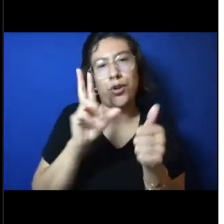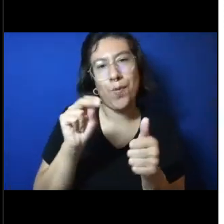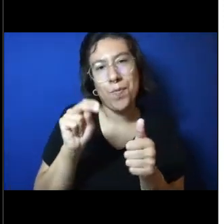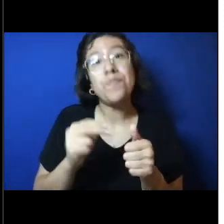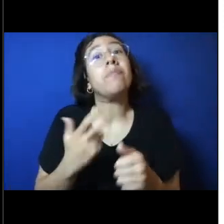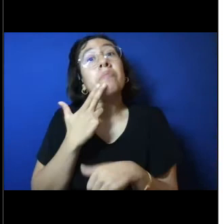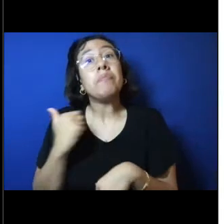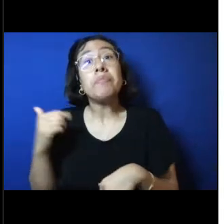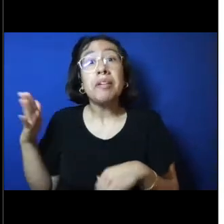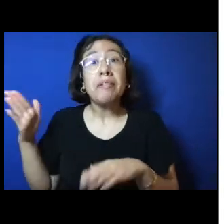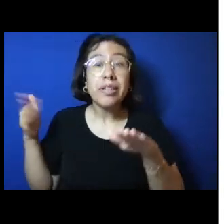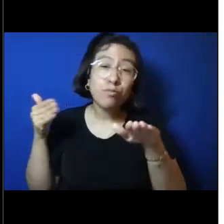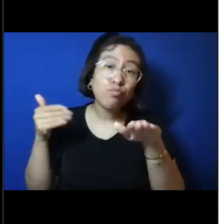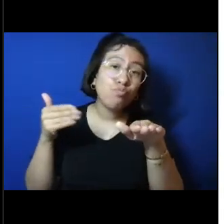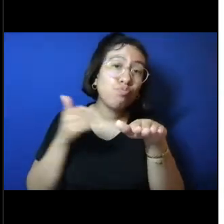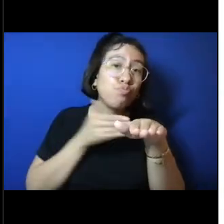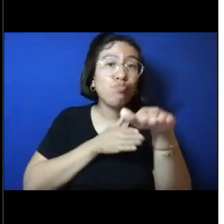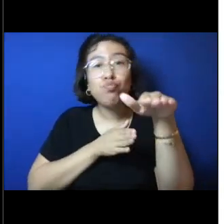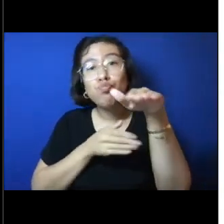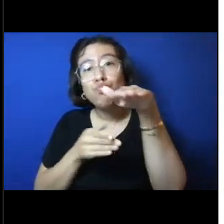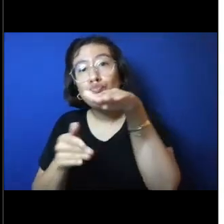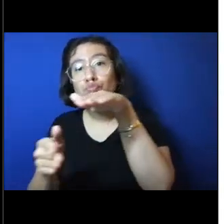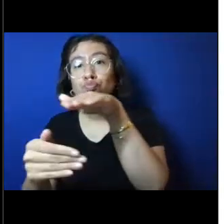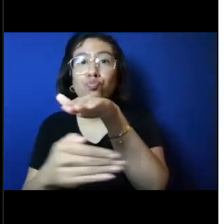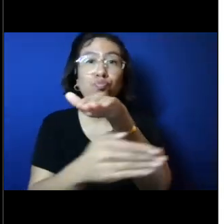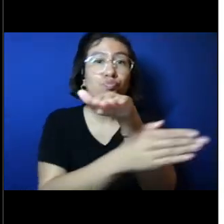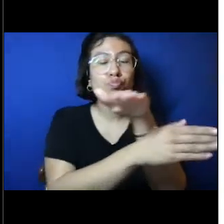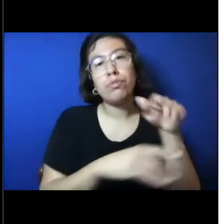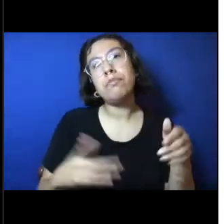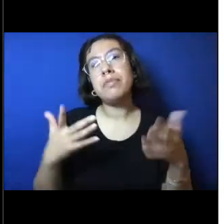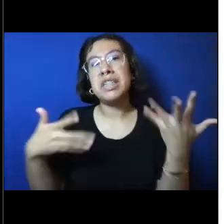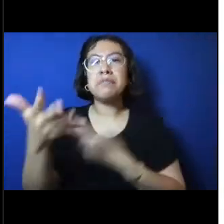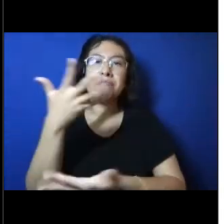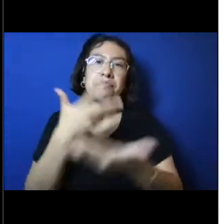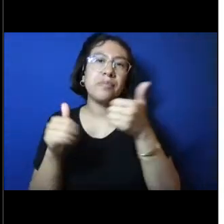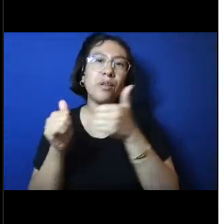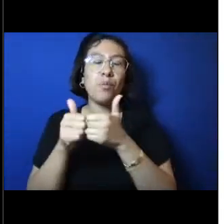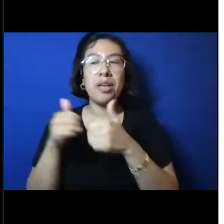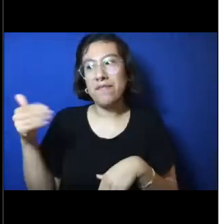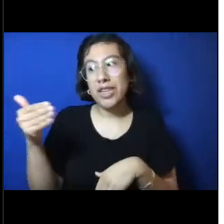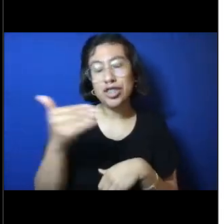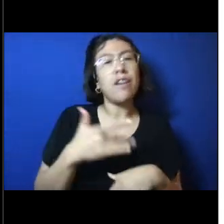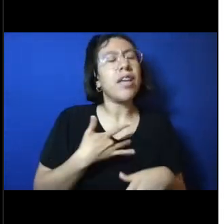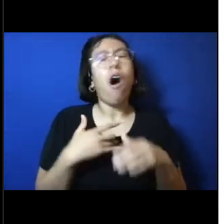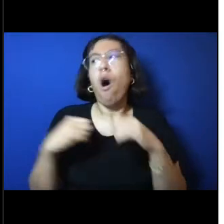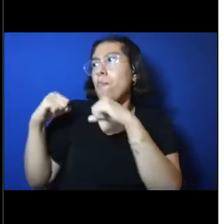can sort of align themselves with sea turtles. They can sort of hang out around them and feel protected from other animals.